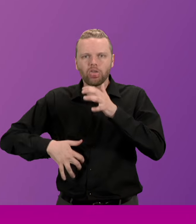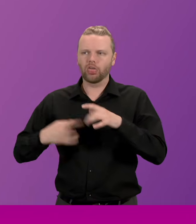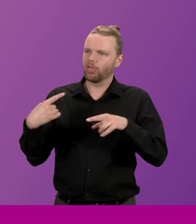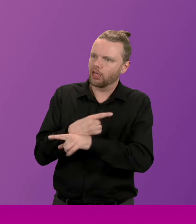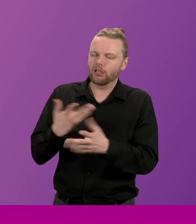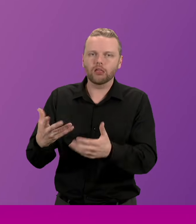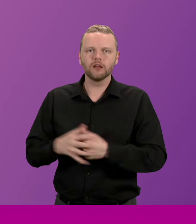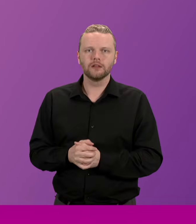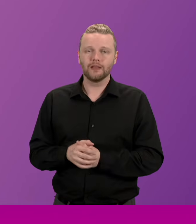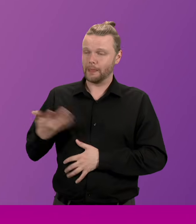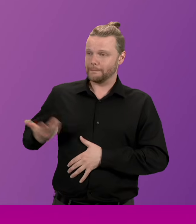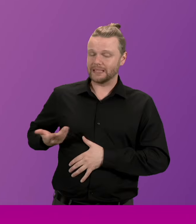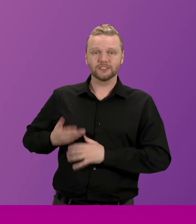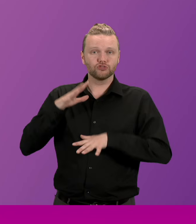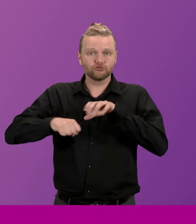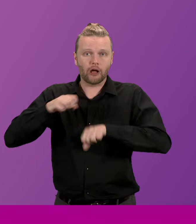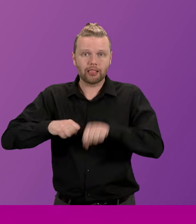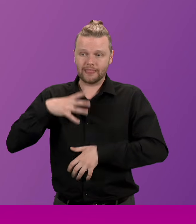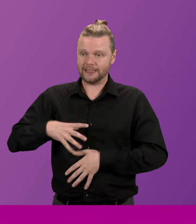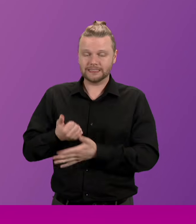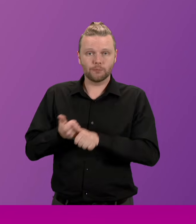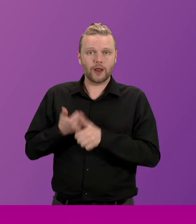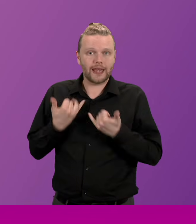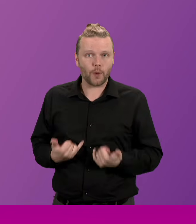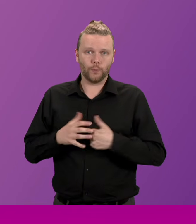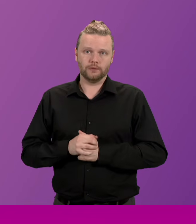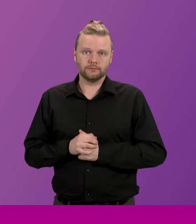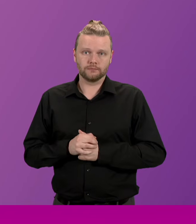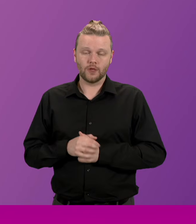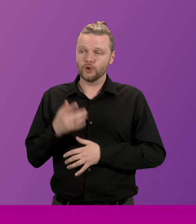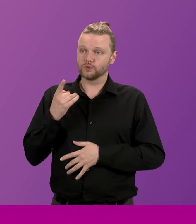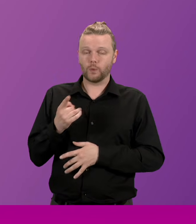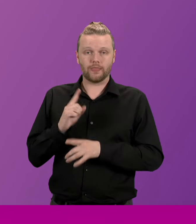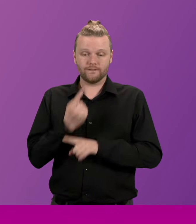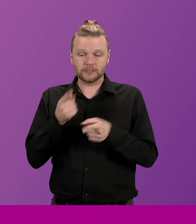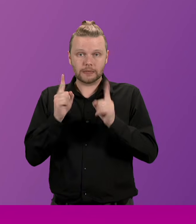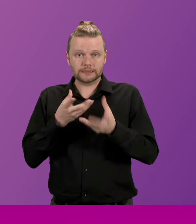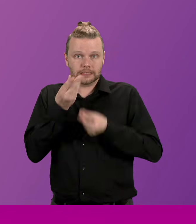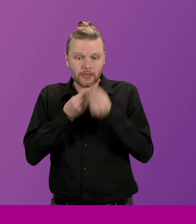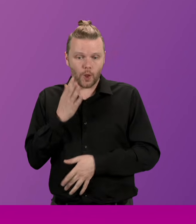businesses are struggling and need support now. When will the islands business resilience